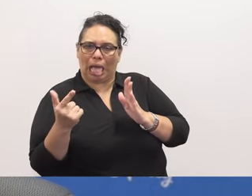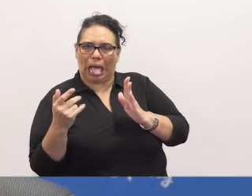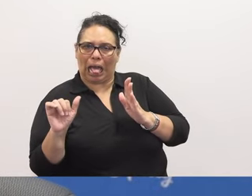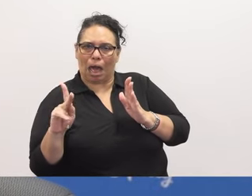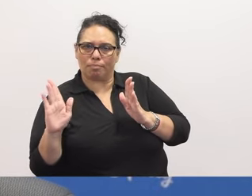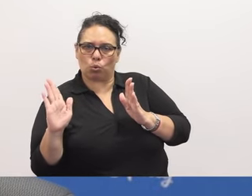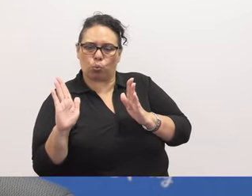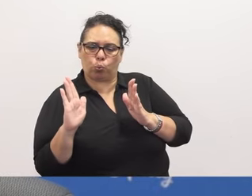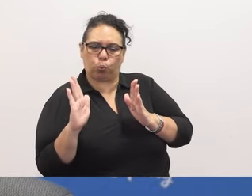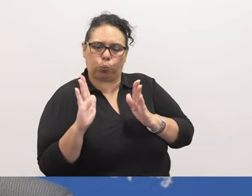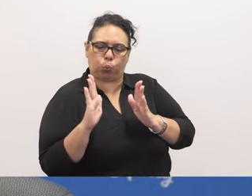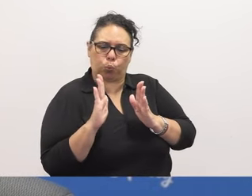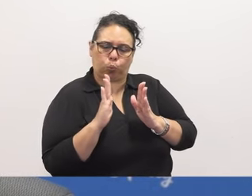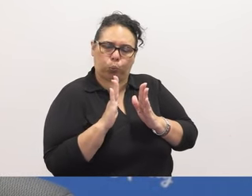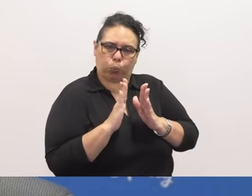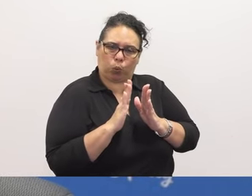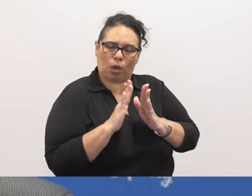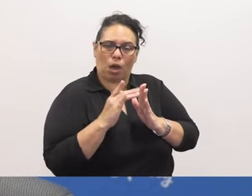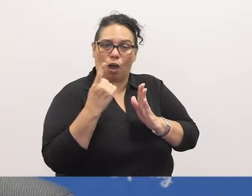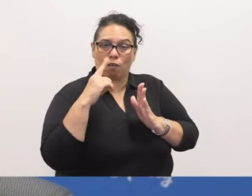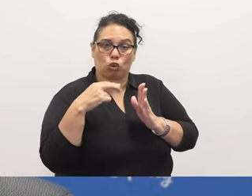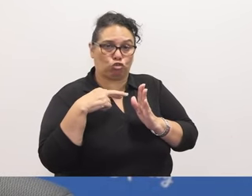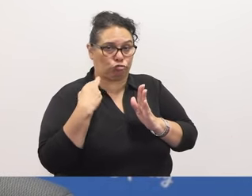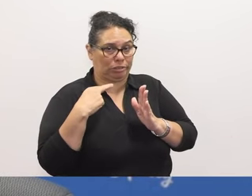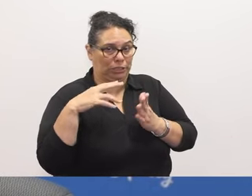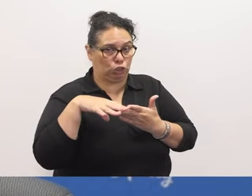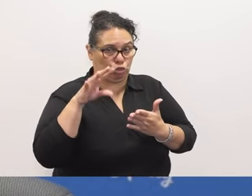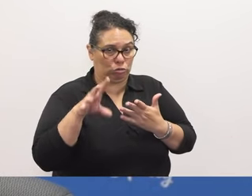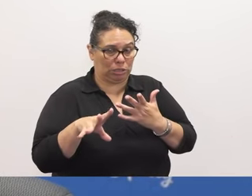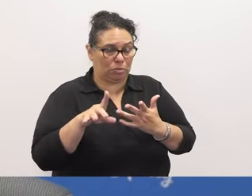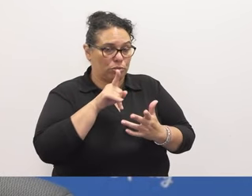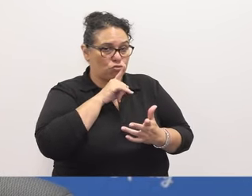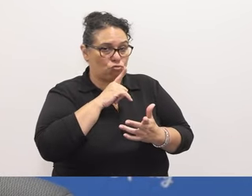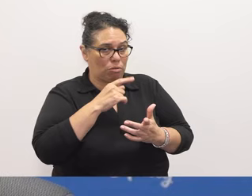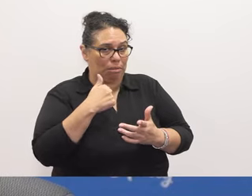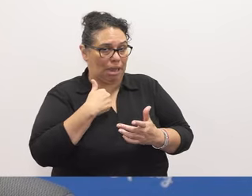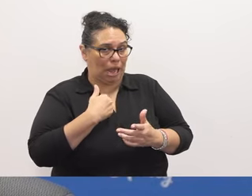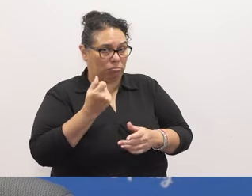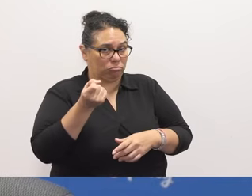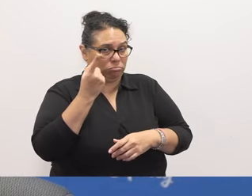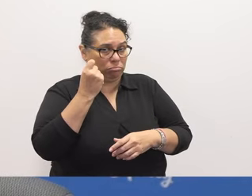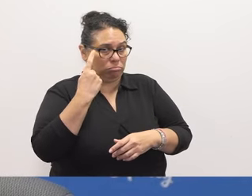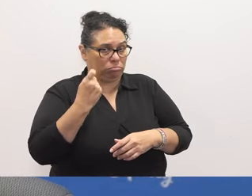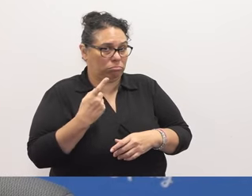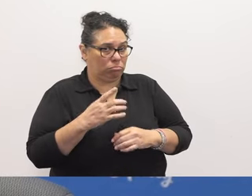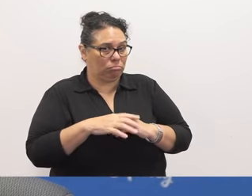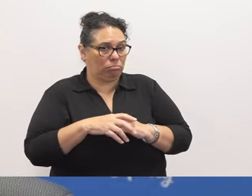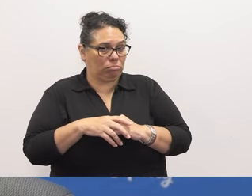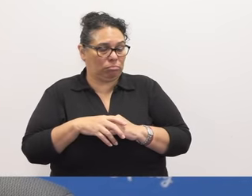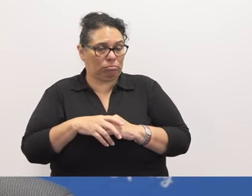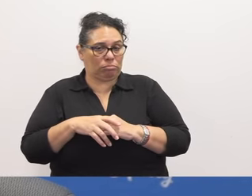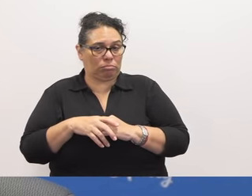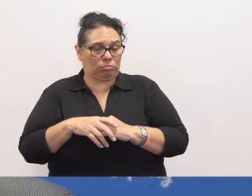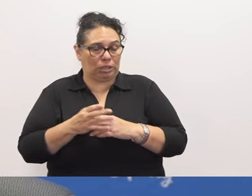So I just wanna make sure that I'm taking away sort of the second thing here with gains in growth,